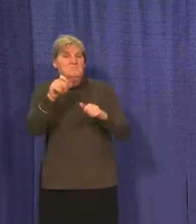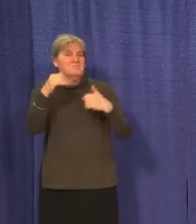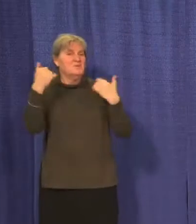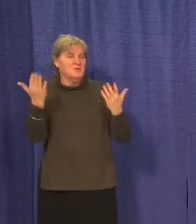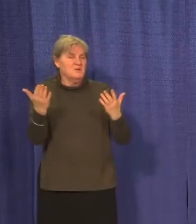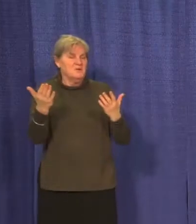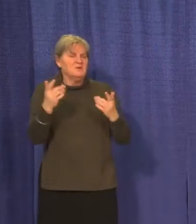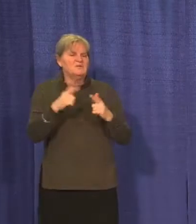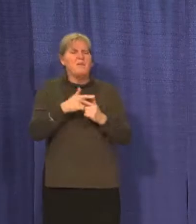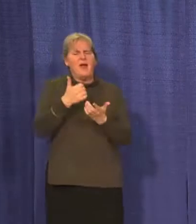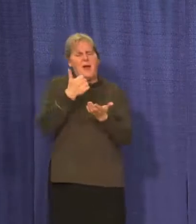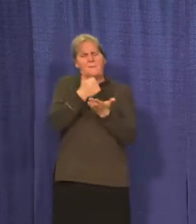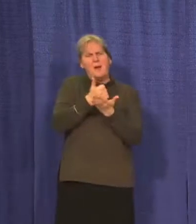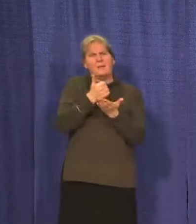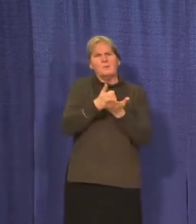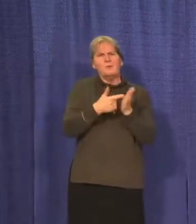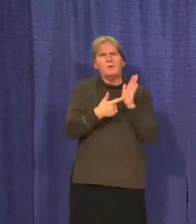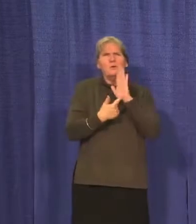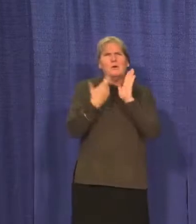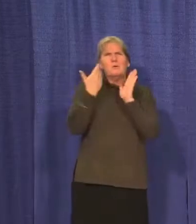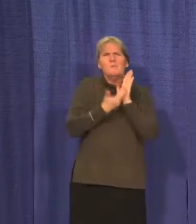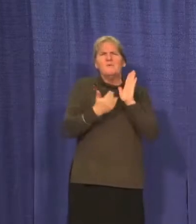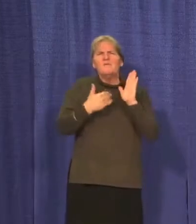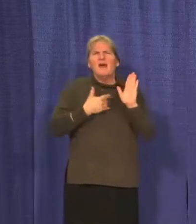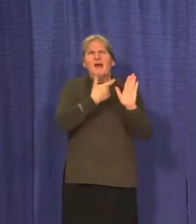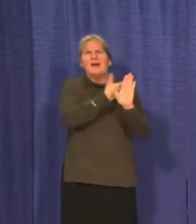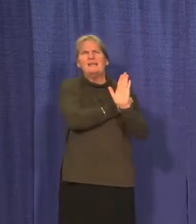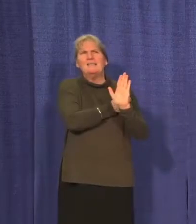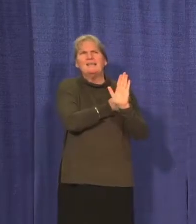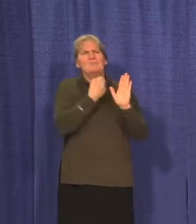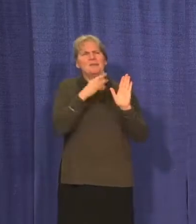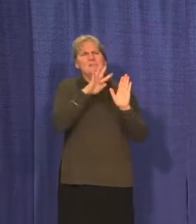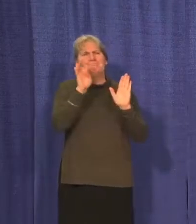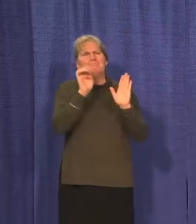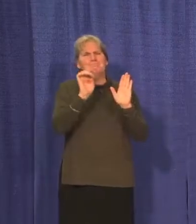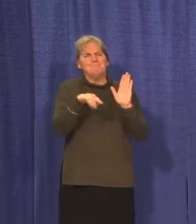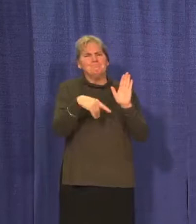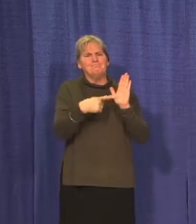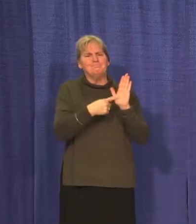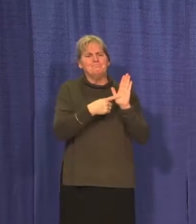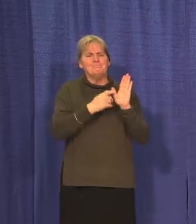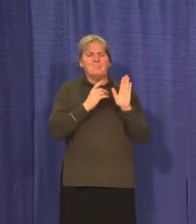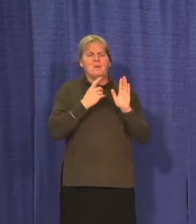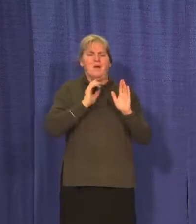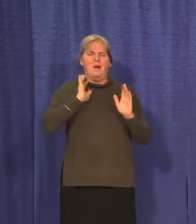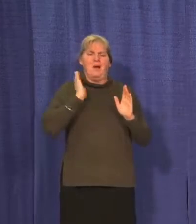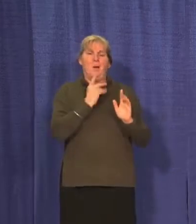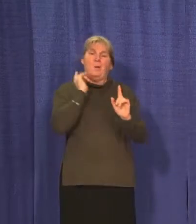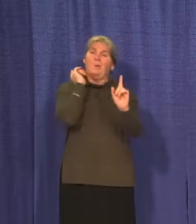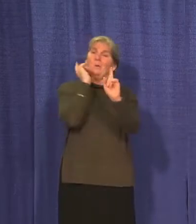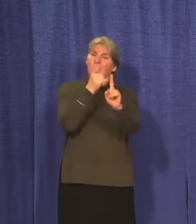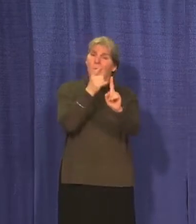passport, as it were. So there are many, many questions, and right now our goal is to continue to get our